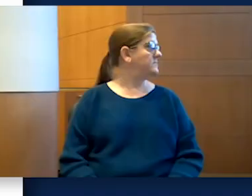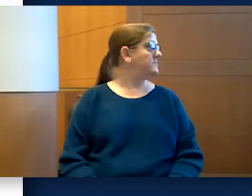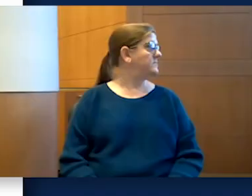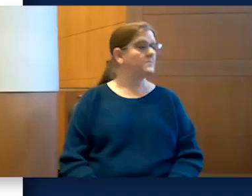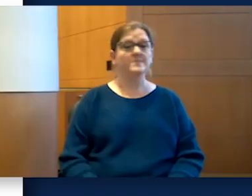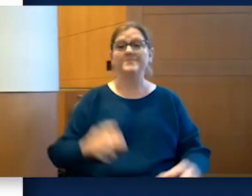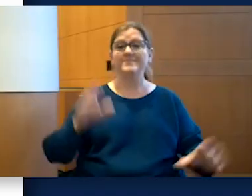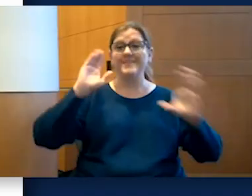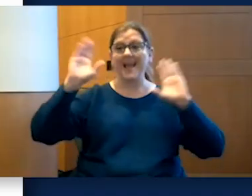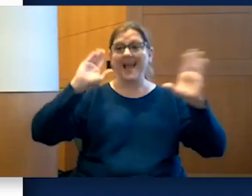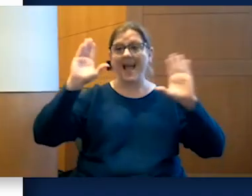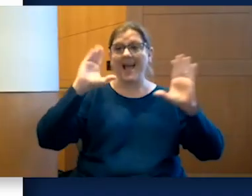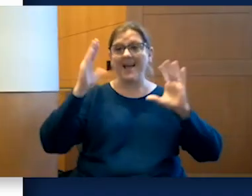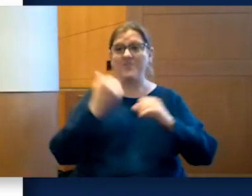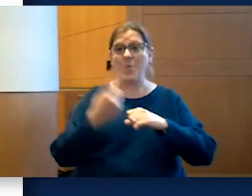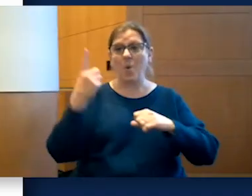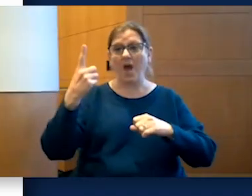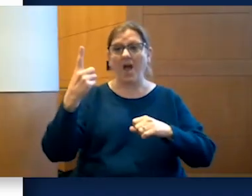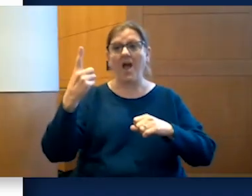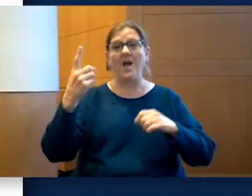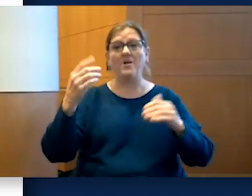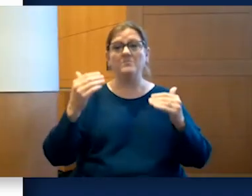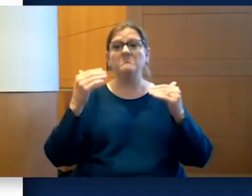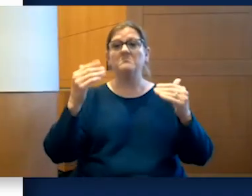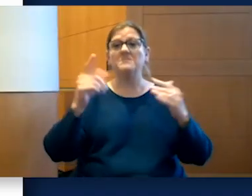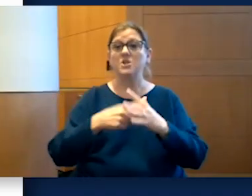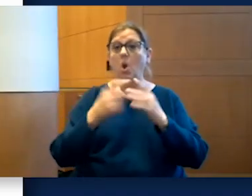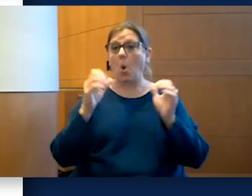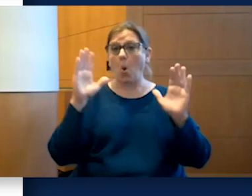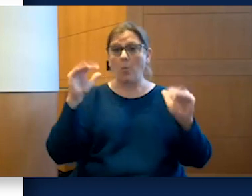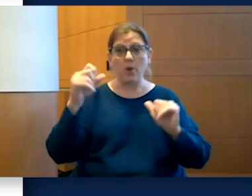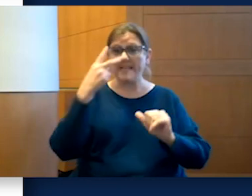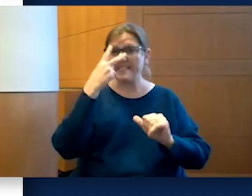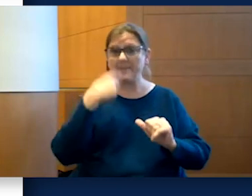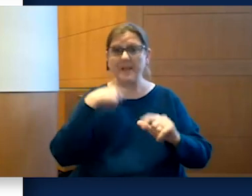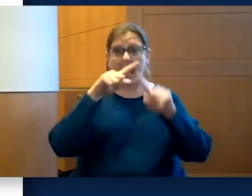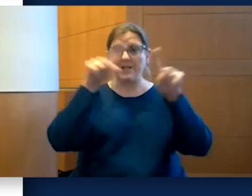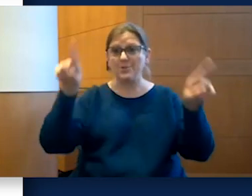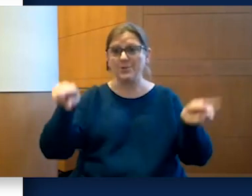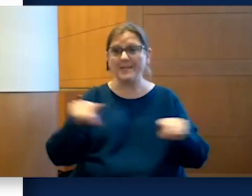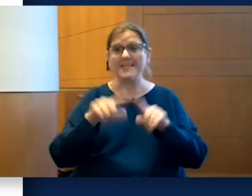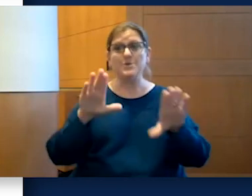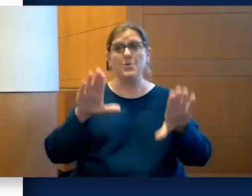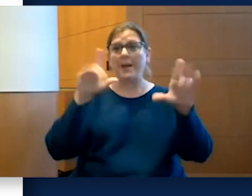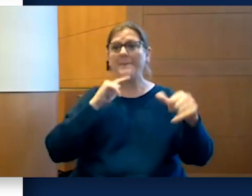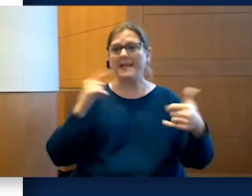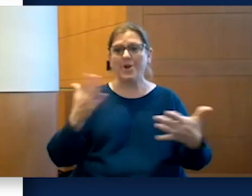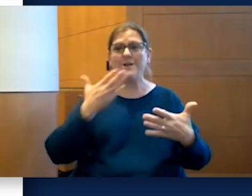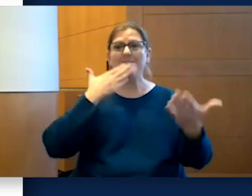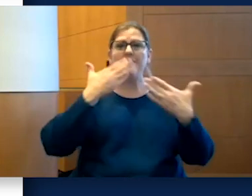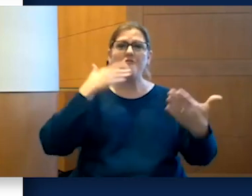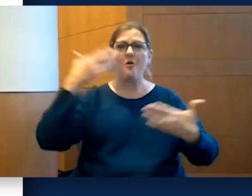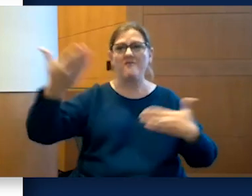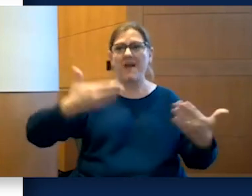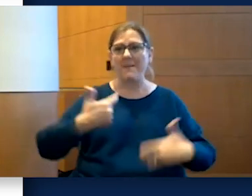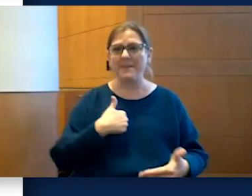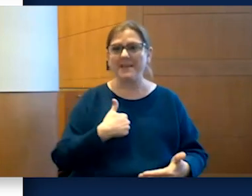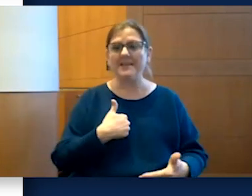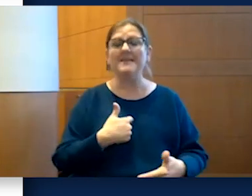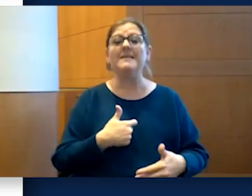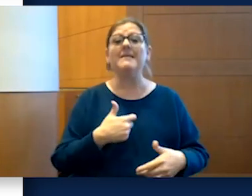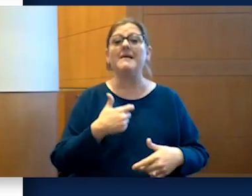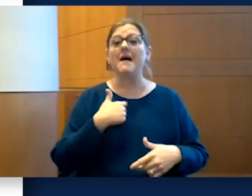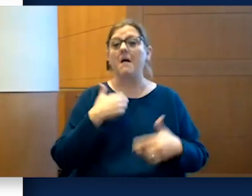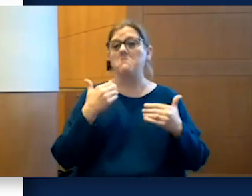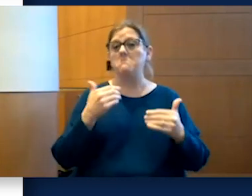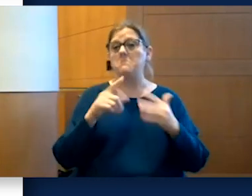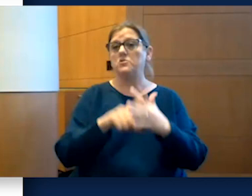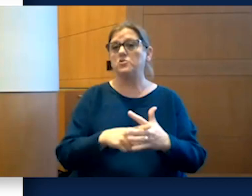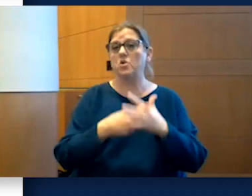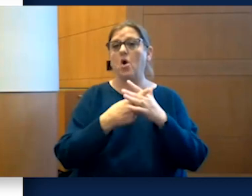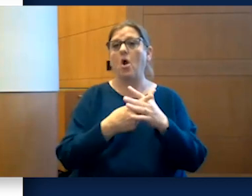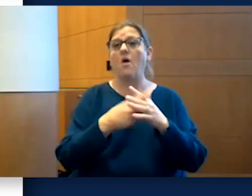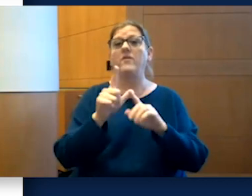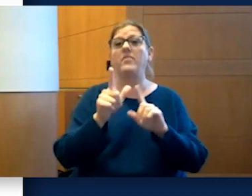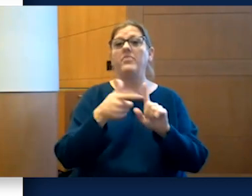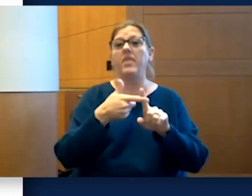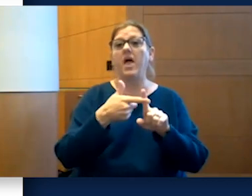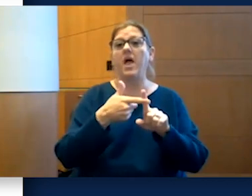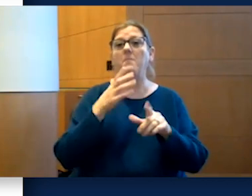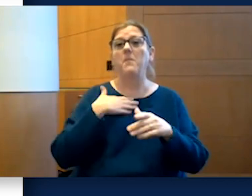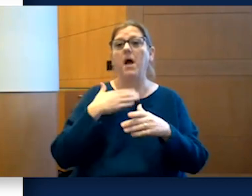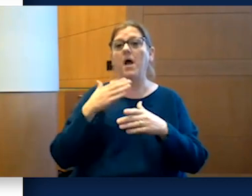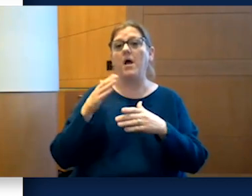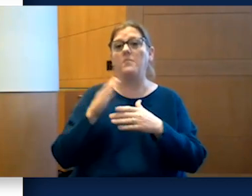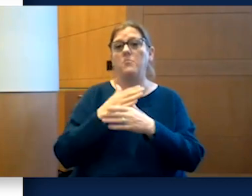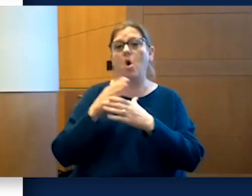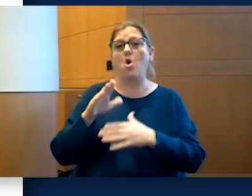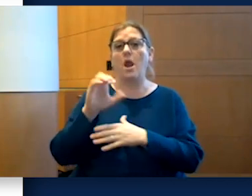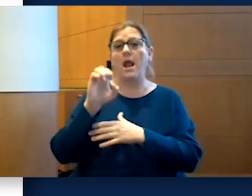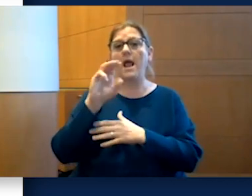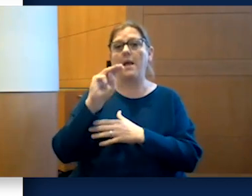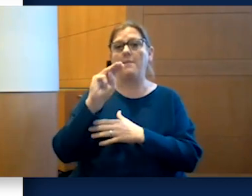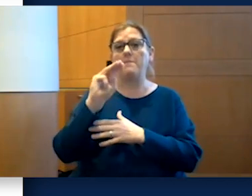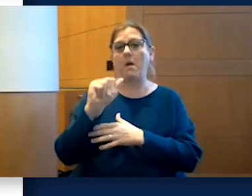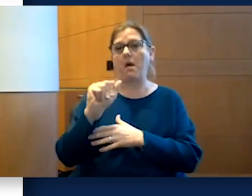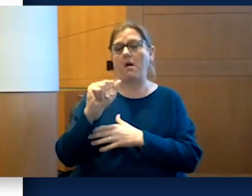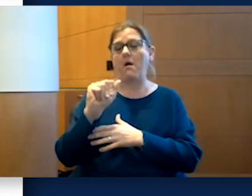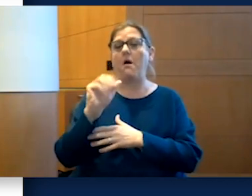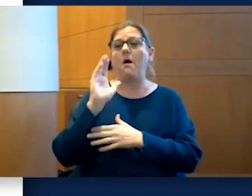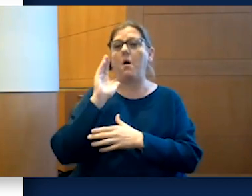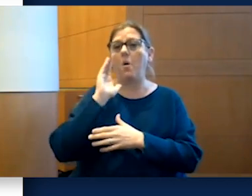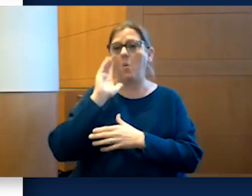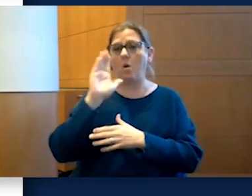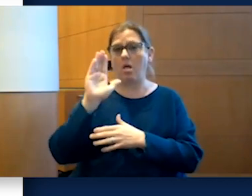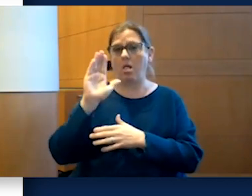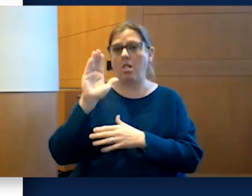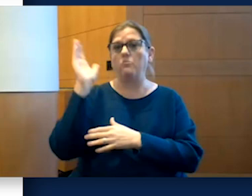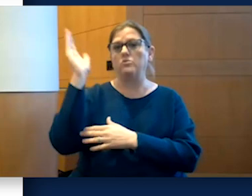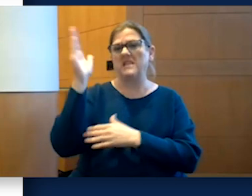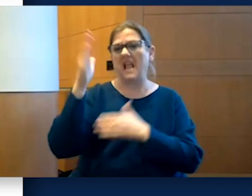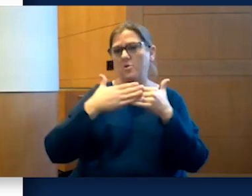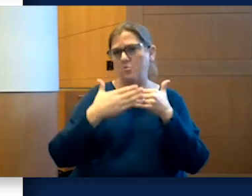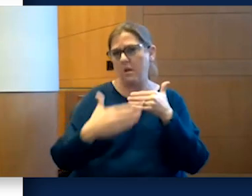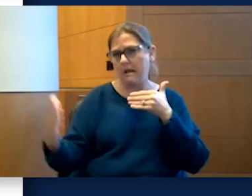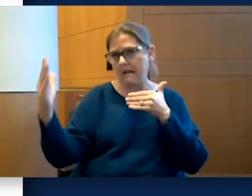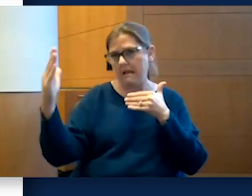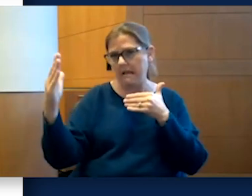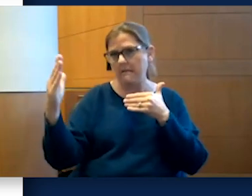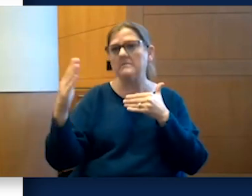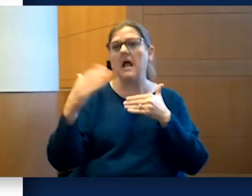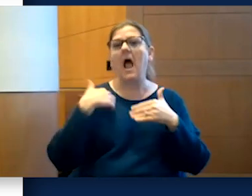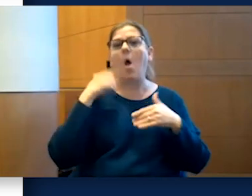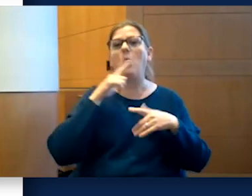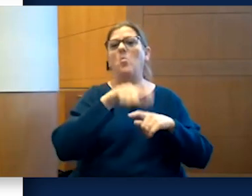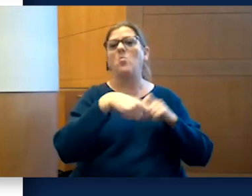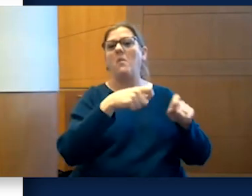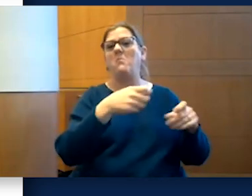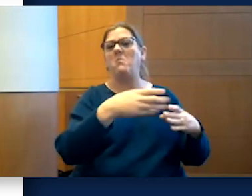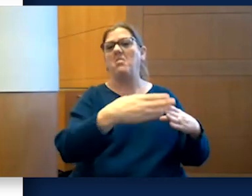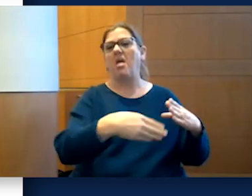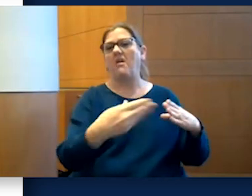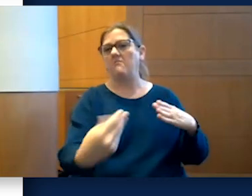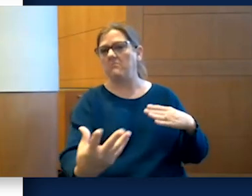Hello, everybody I'm here, back up so everyone can see me on the screen. It's great to be here. Thank you for inviting me. .So, I'm going to be starting off and I'll have my partner Emma go ahead and present the rest of the slides and I'll wrap up at the end.